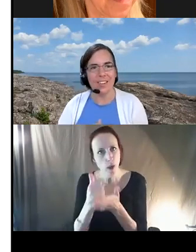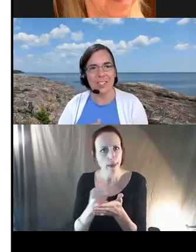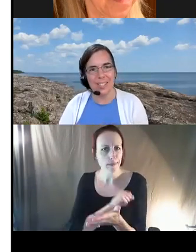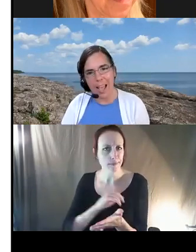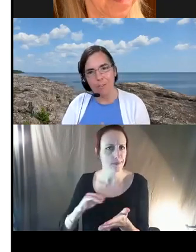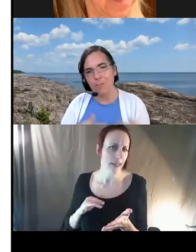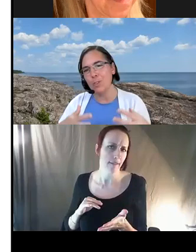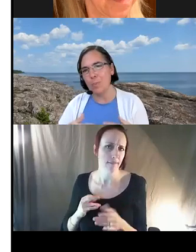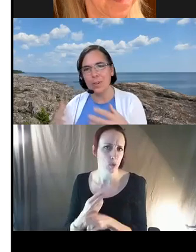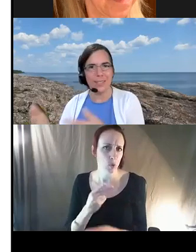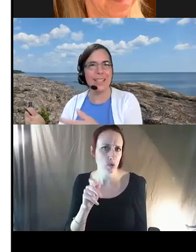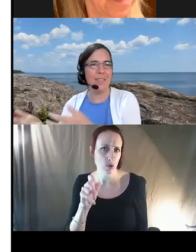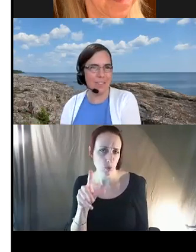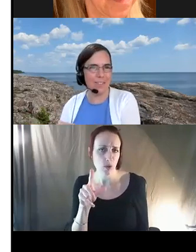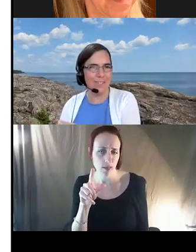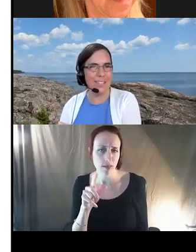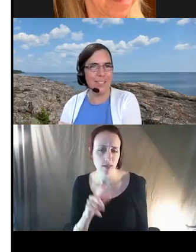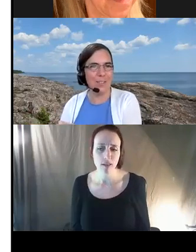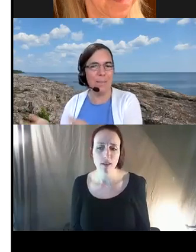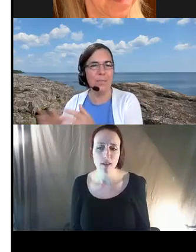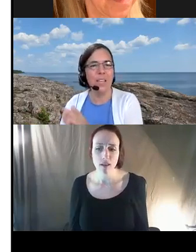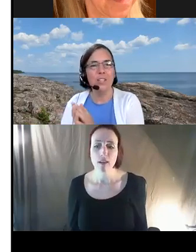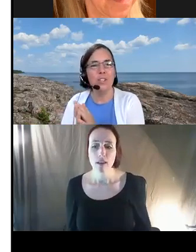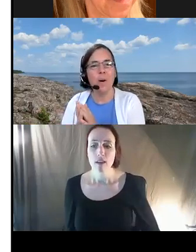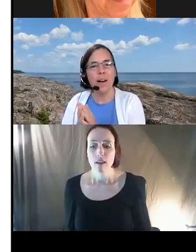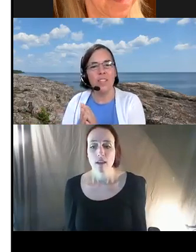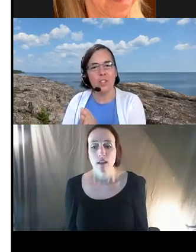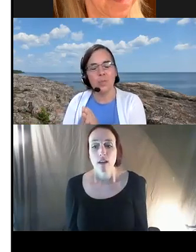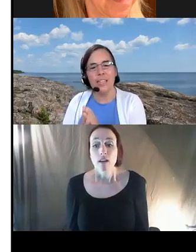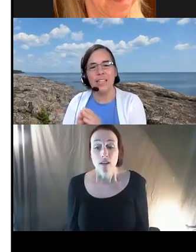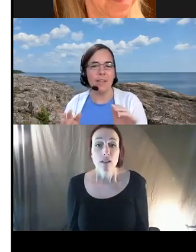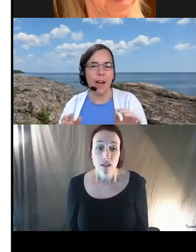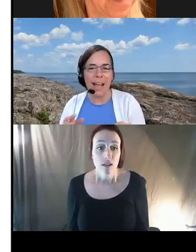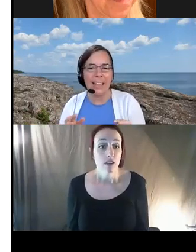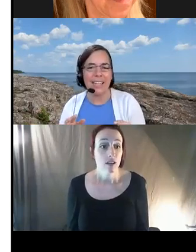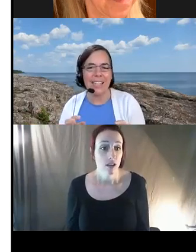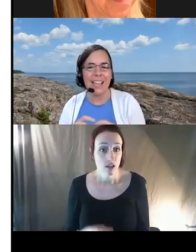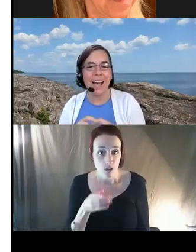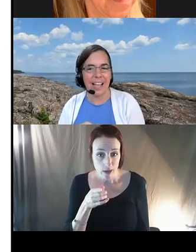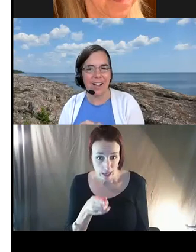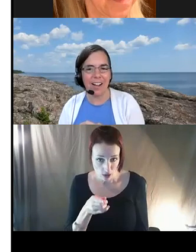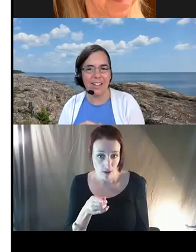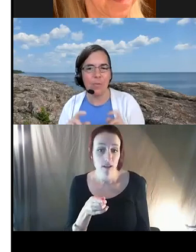then our staff who support staff to use the tool. So, on the screen I have highlighted the icon with